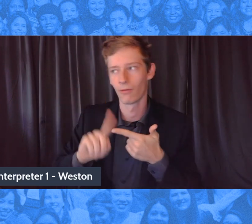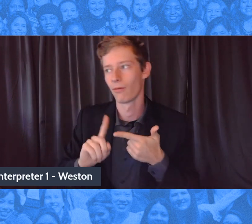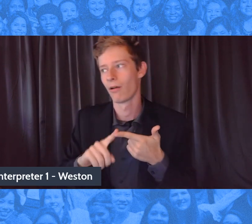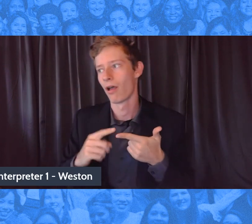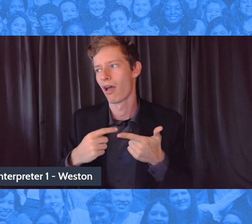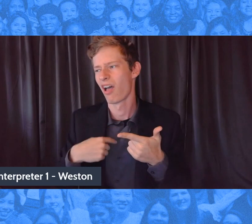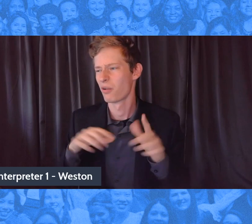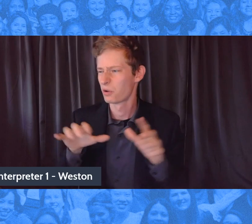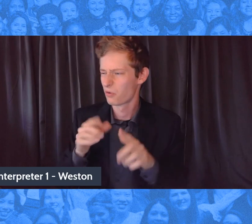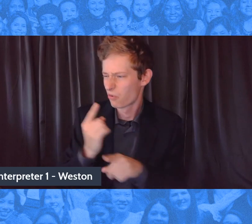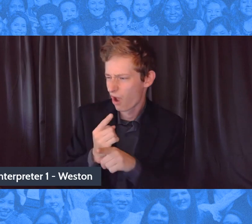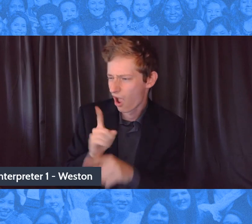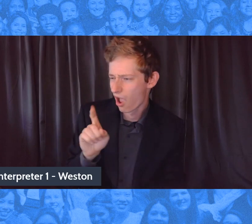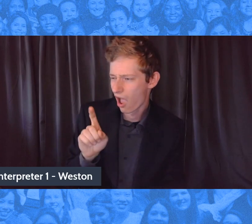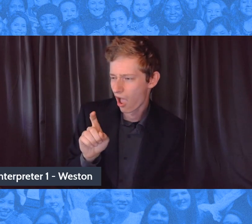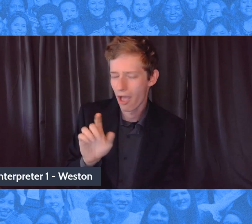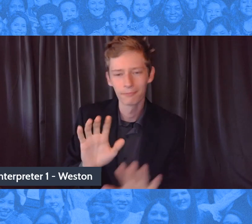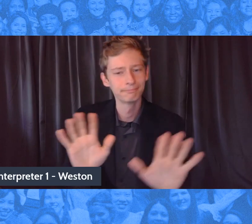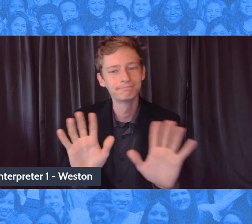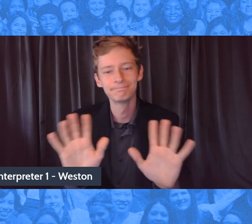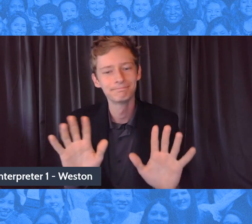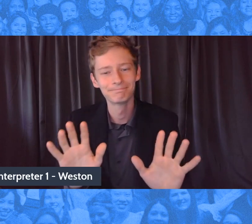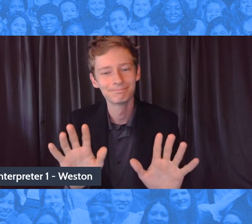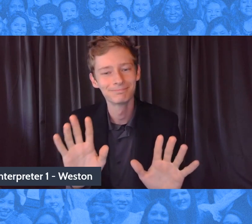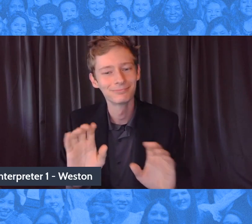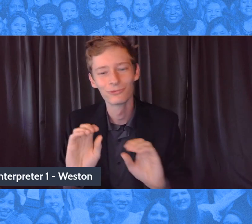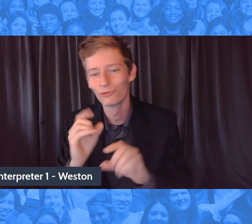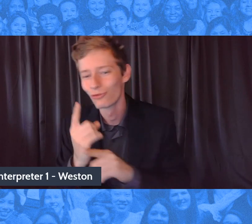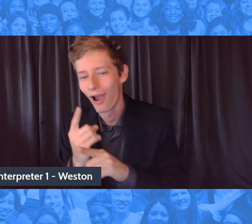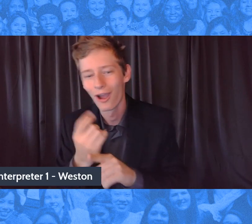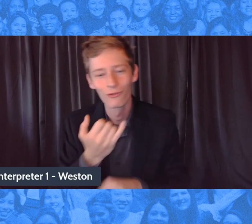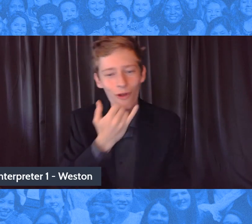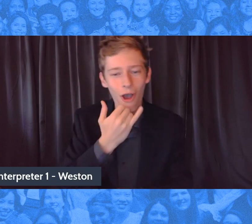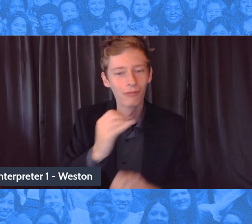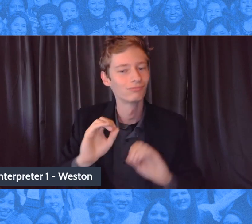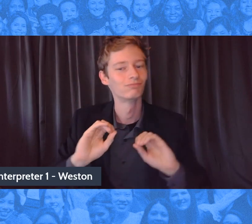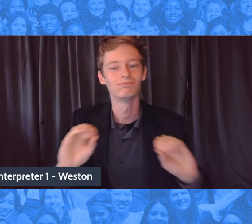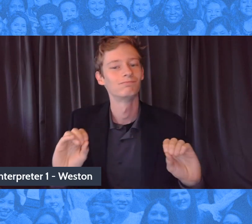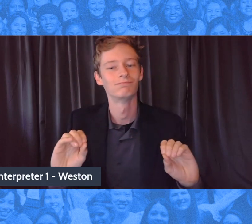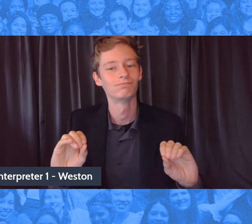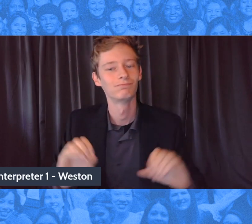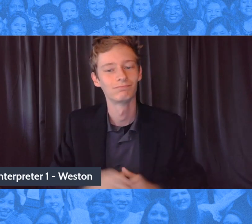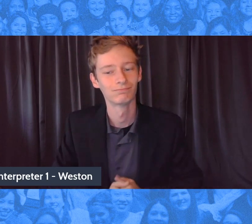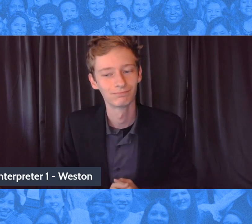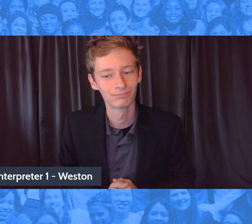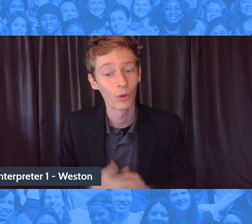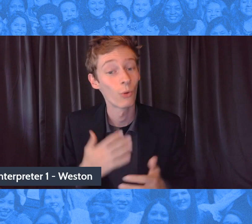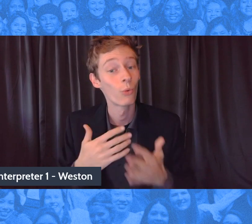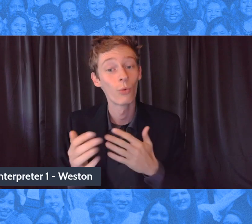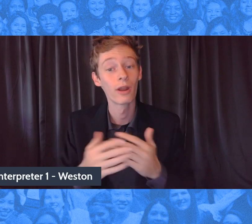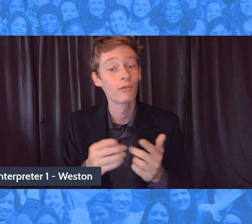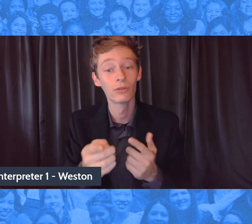For now, just know that there's no right or wrong way, that whatever you do is perfectly fine,